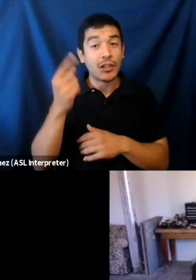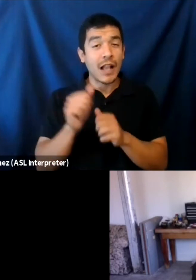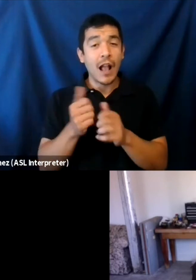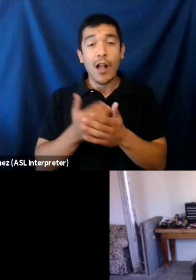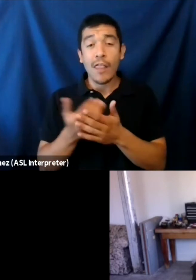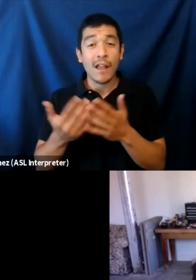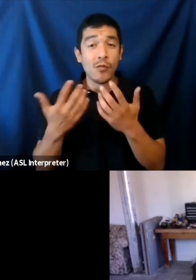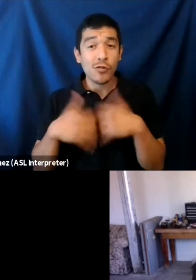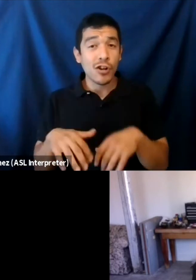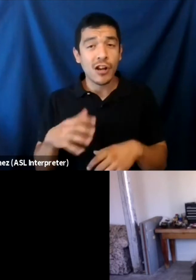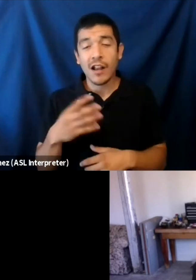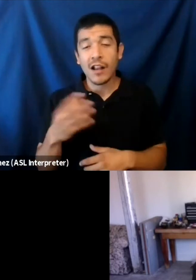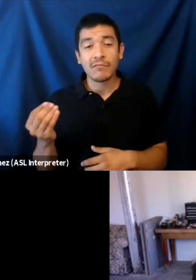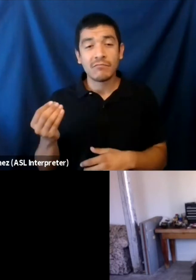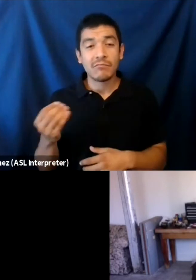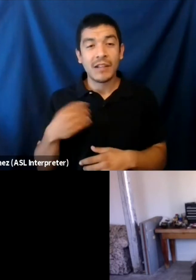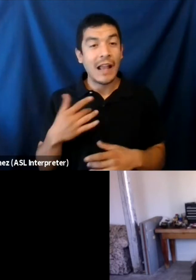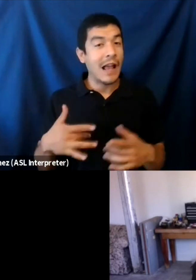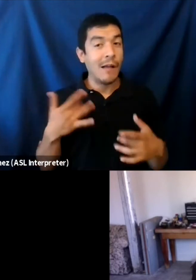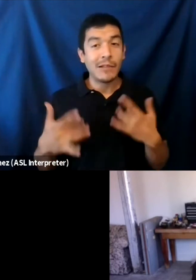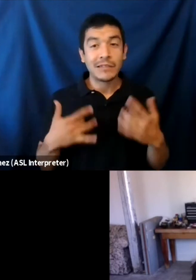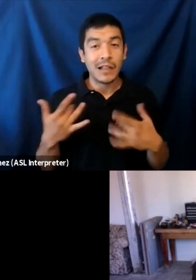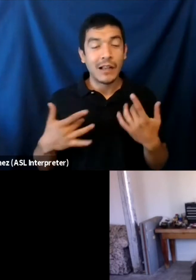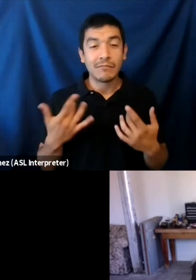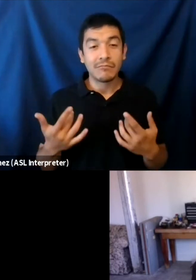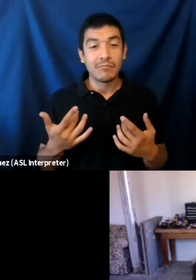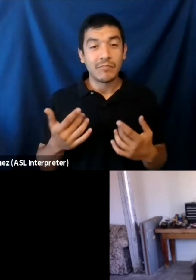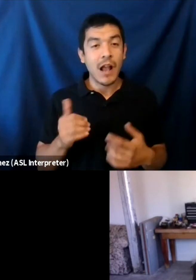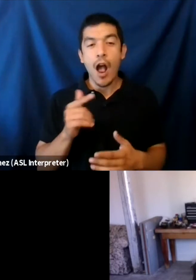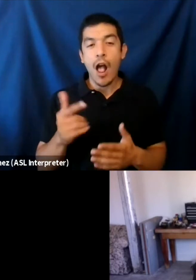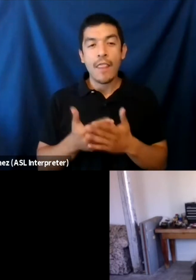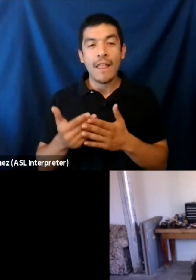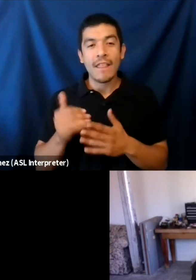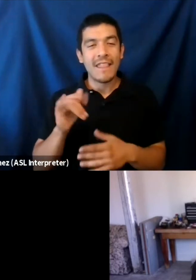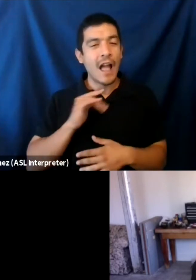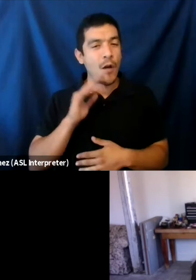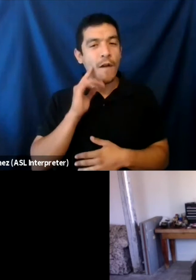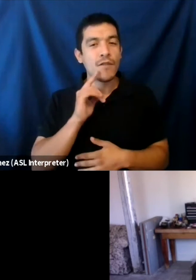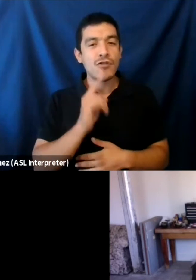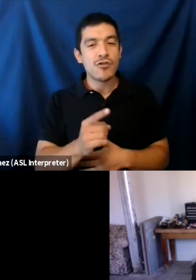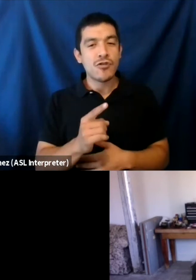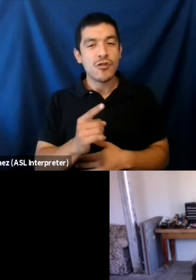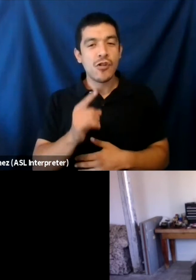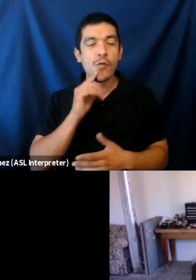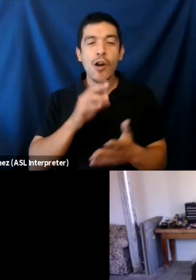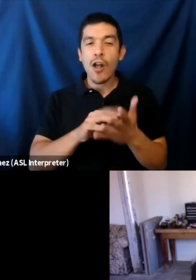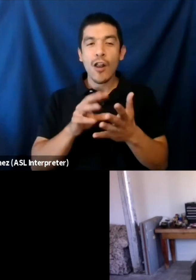and I'm excited at all the stuff that I'll for sure be learning along the way.